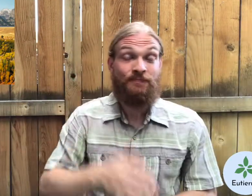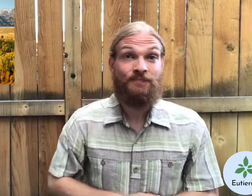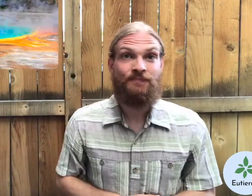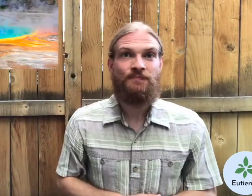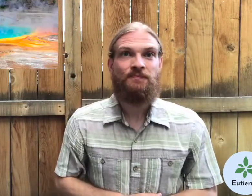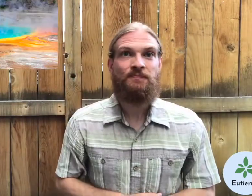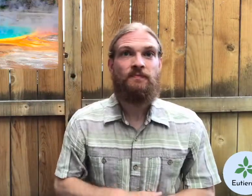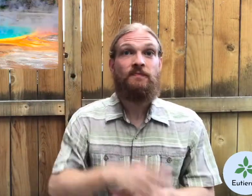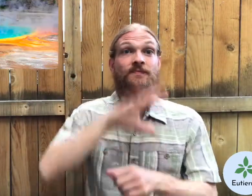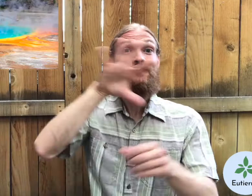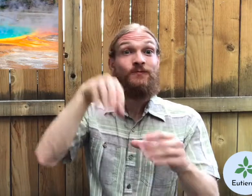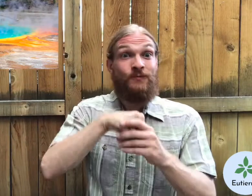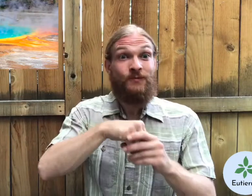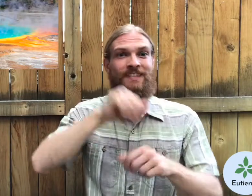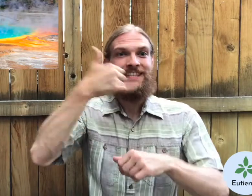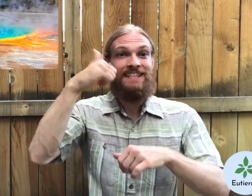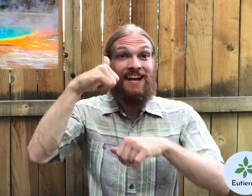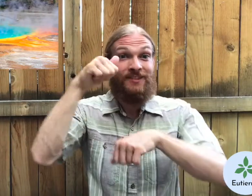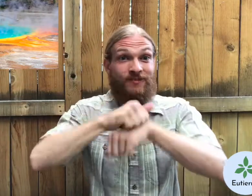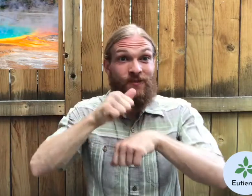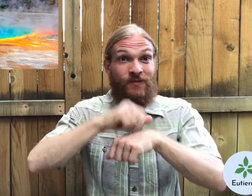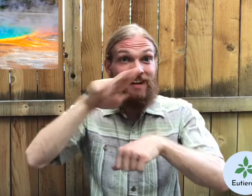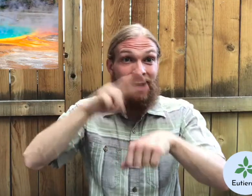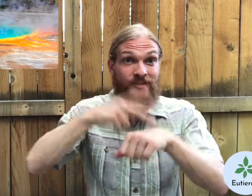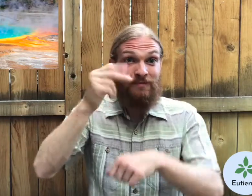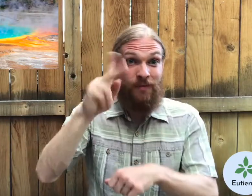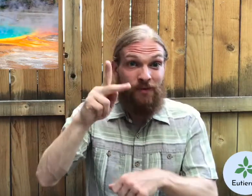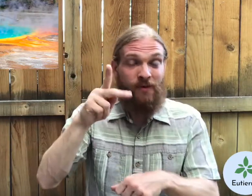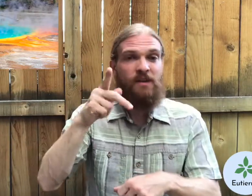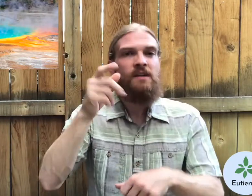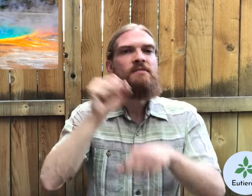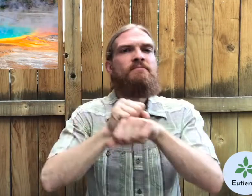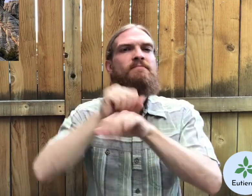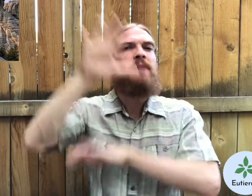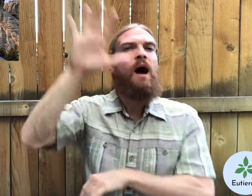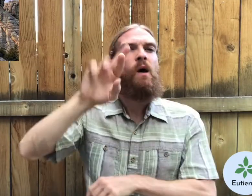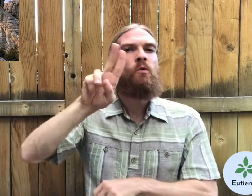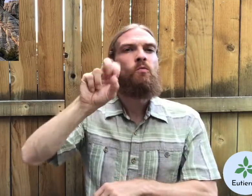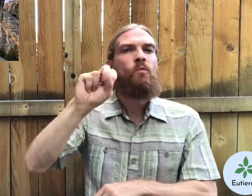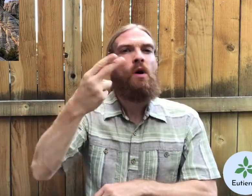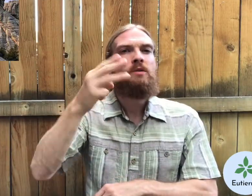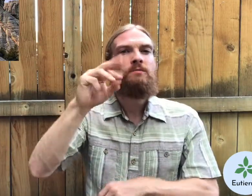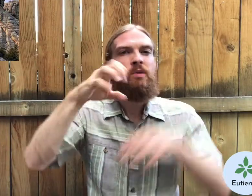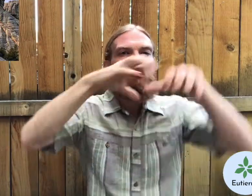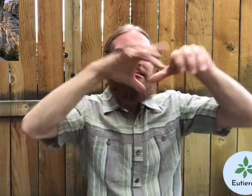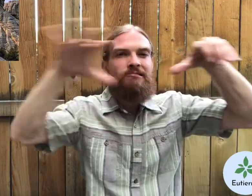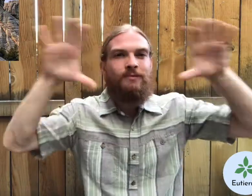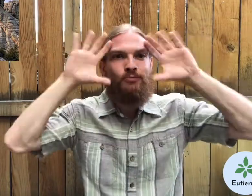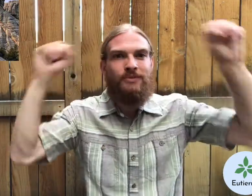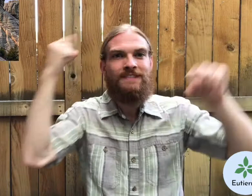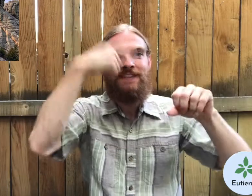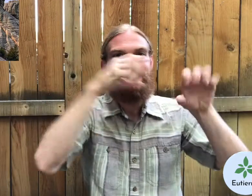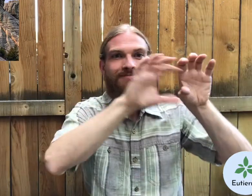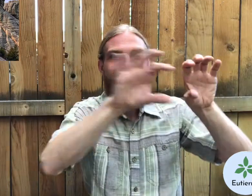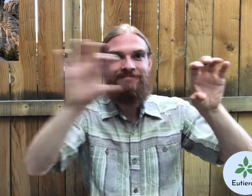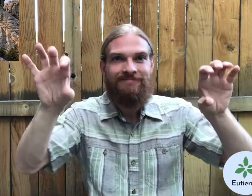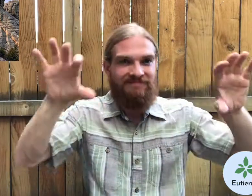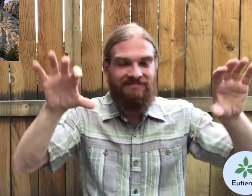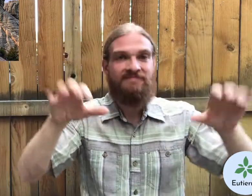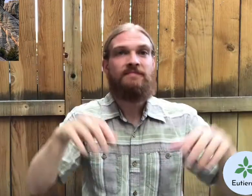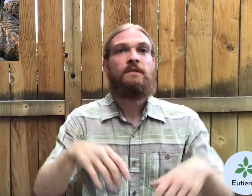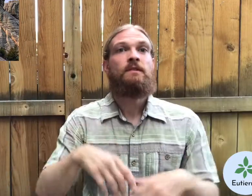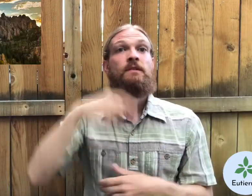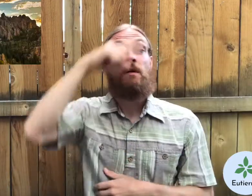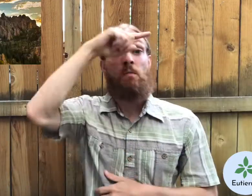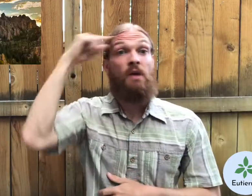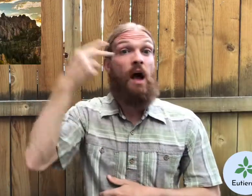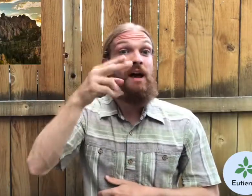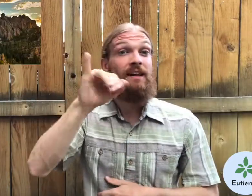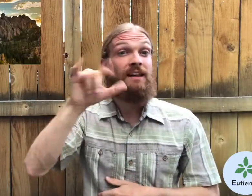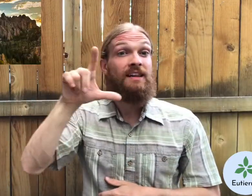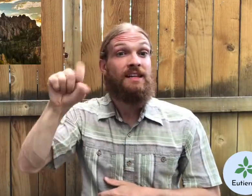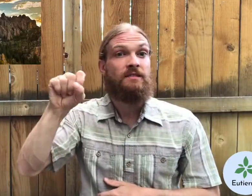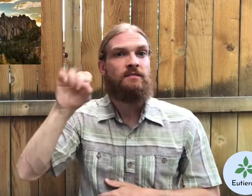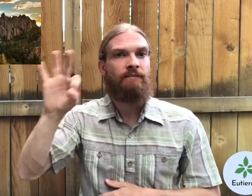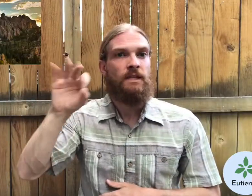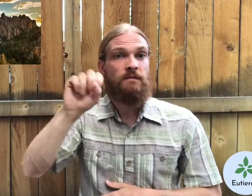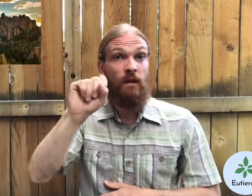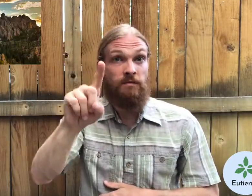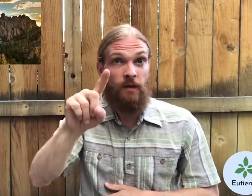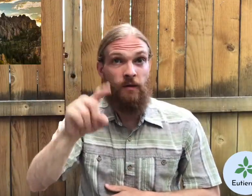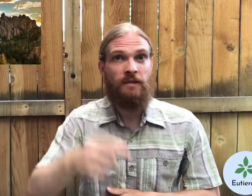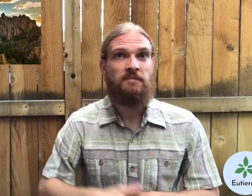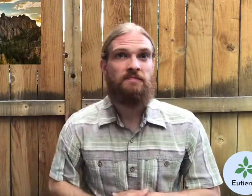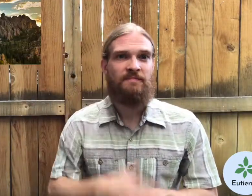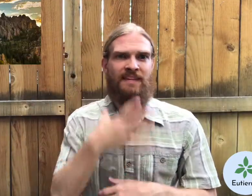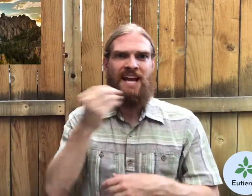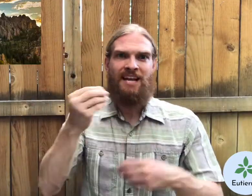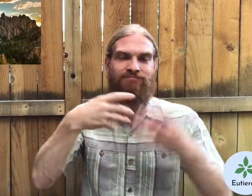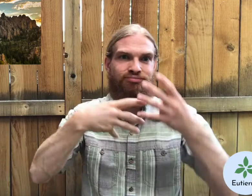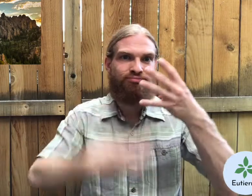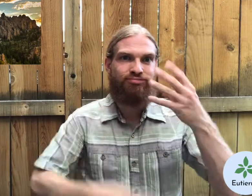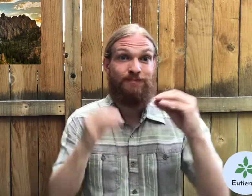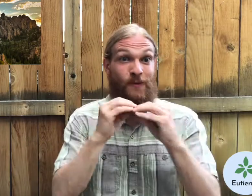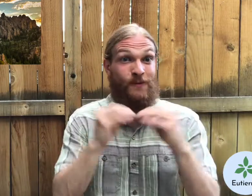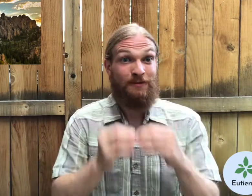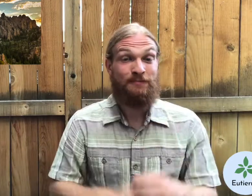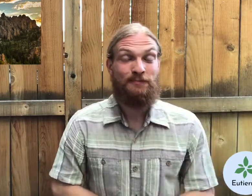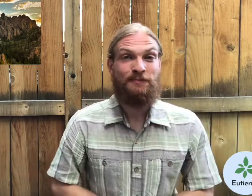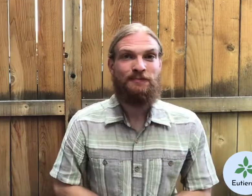including Yellowstone National Park, Mt. Rushmore, the Black Hills of South Dakota and more.